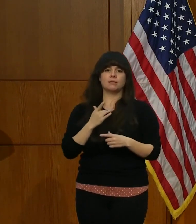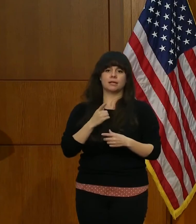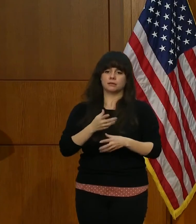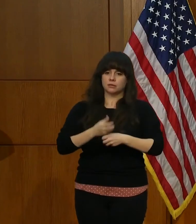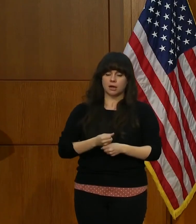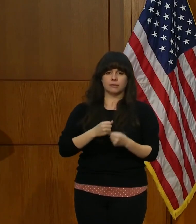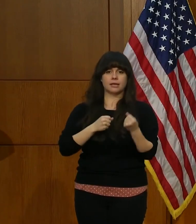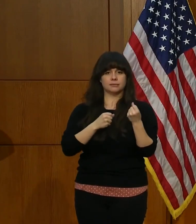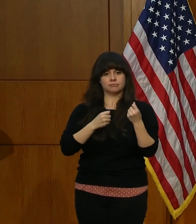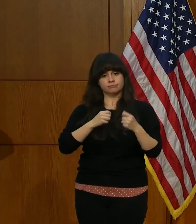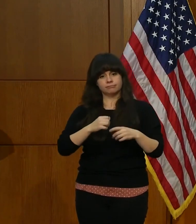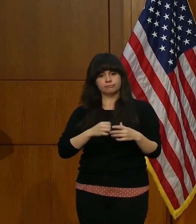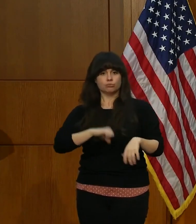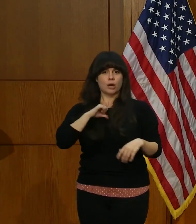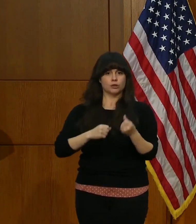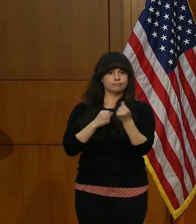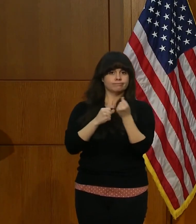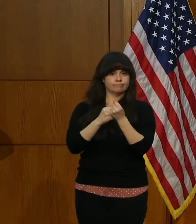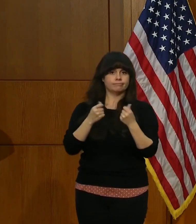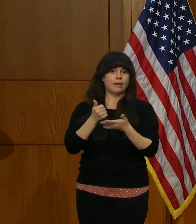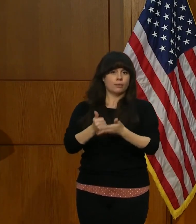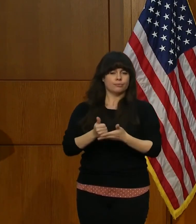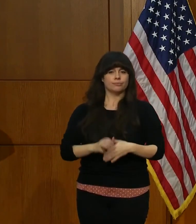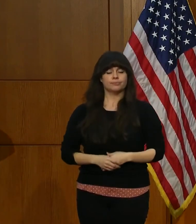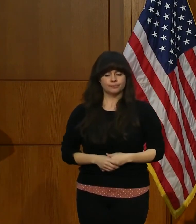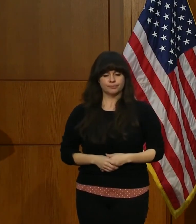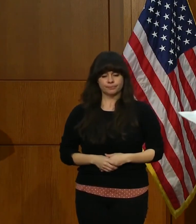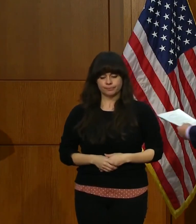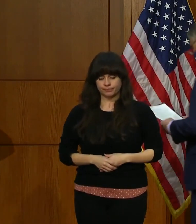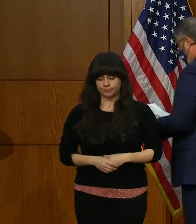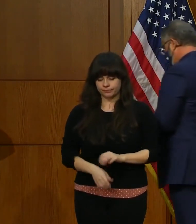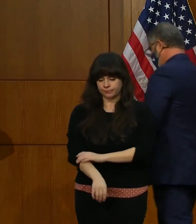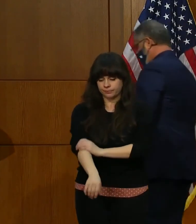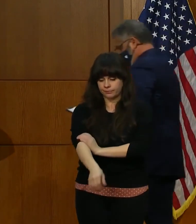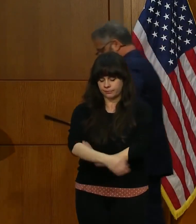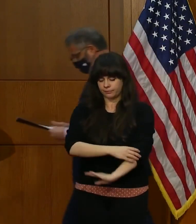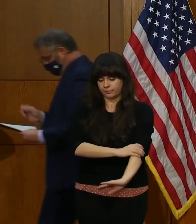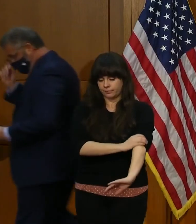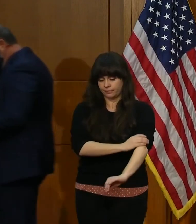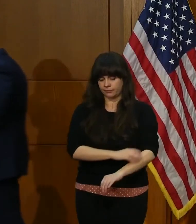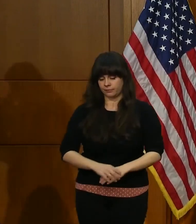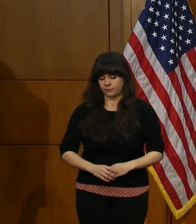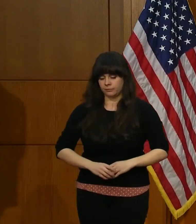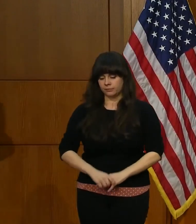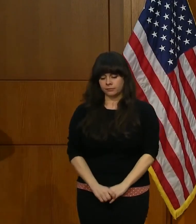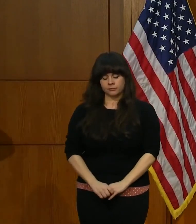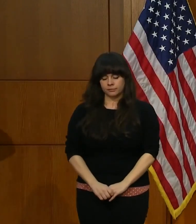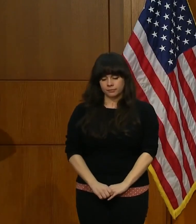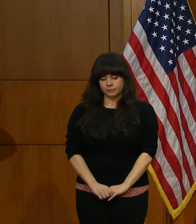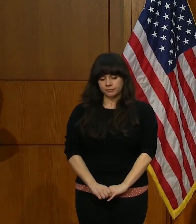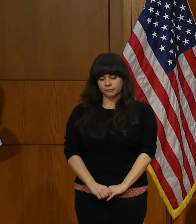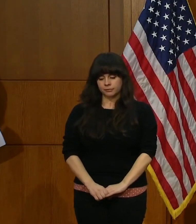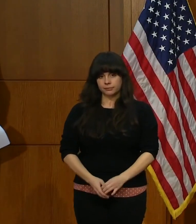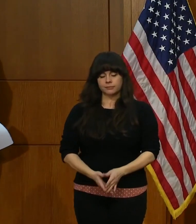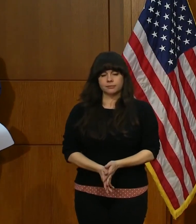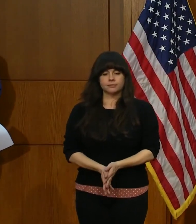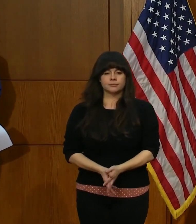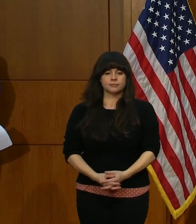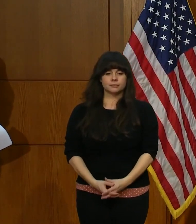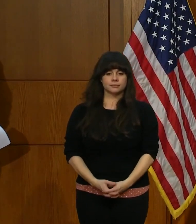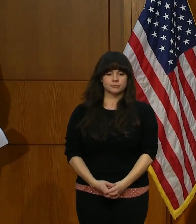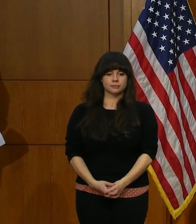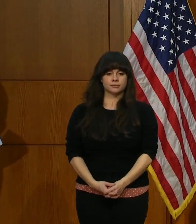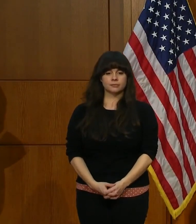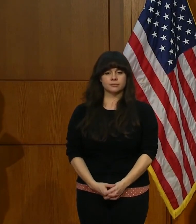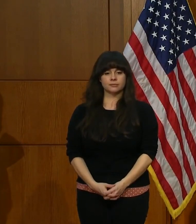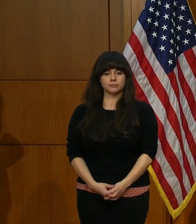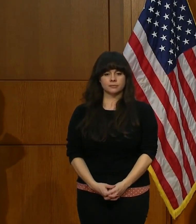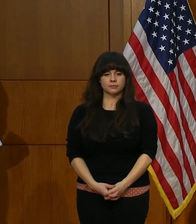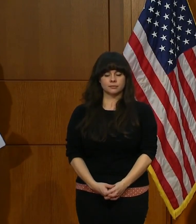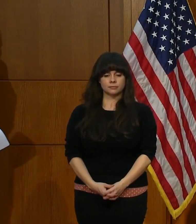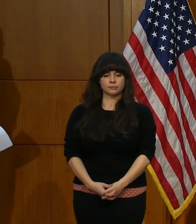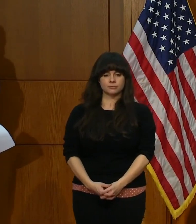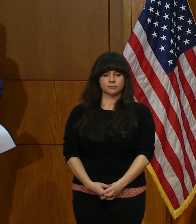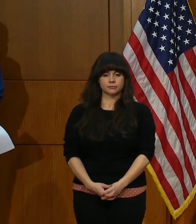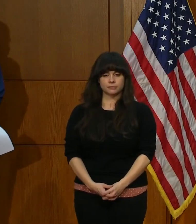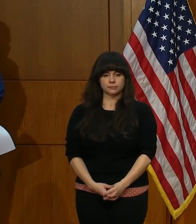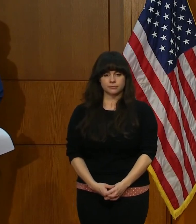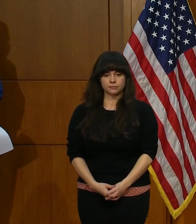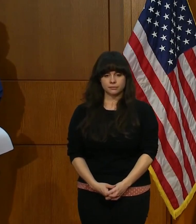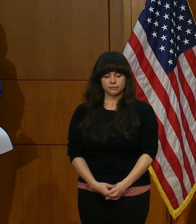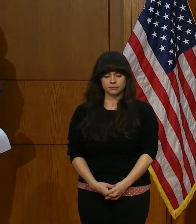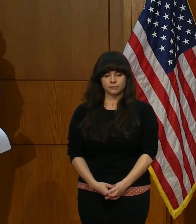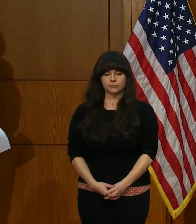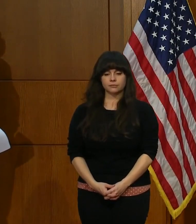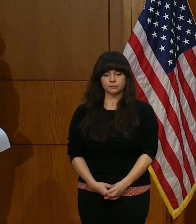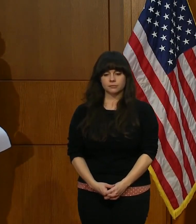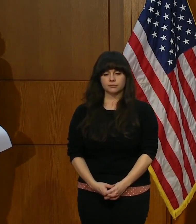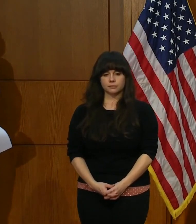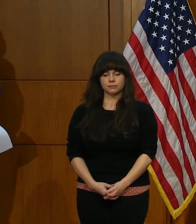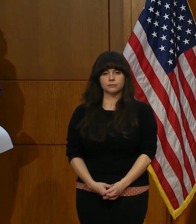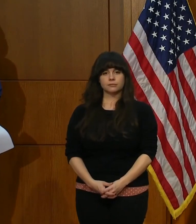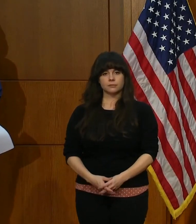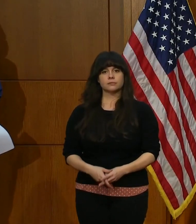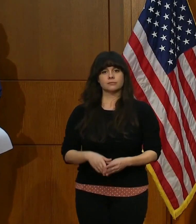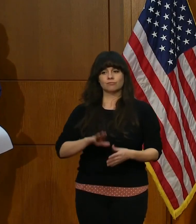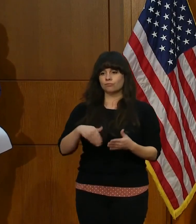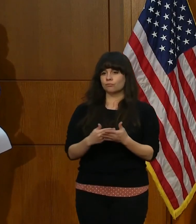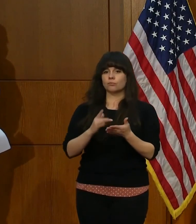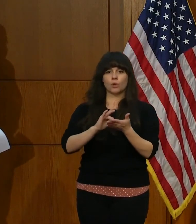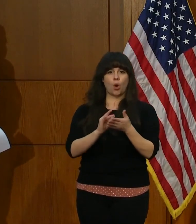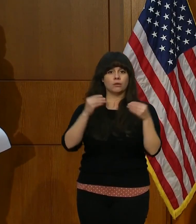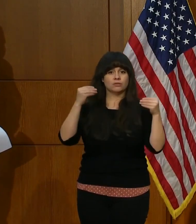TO HELP SUPPORT THIS IN ANY WAY